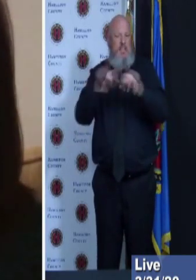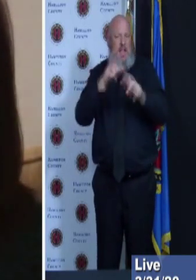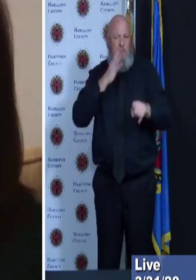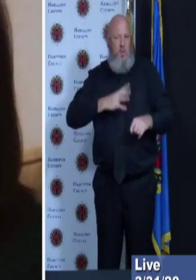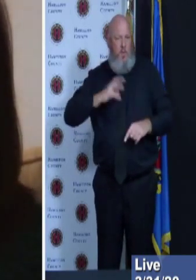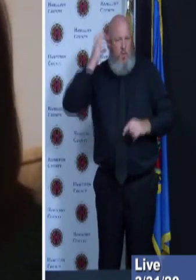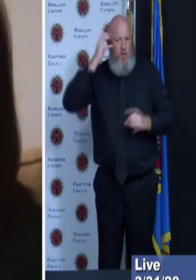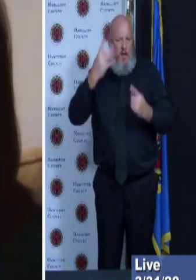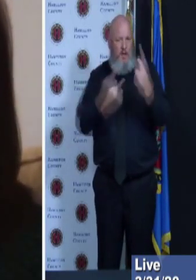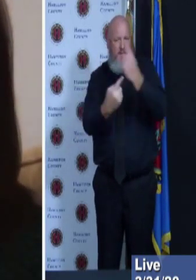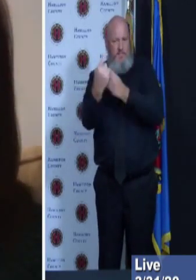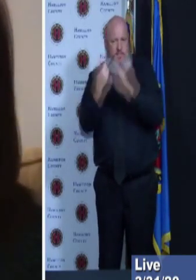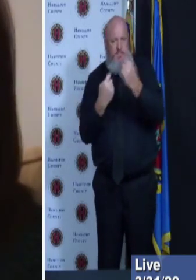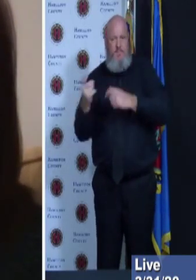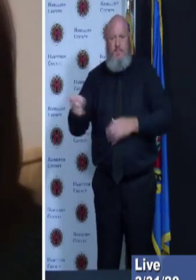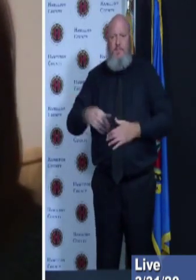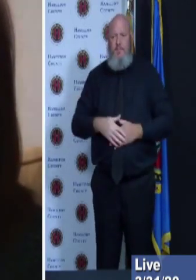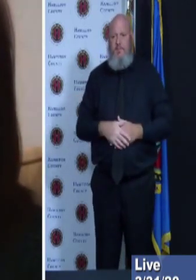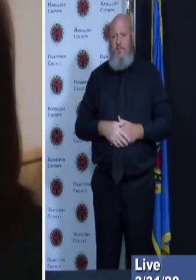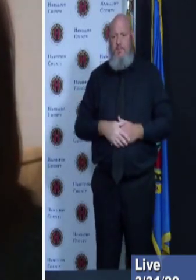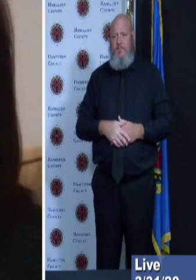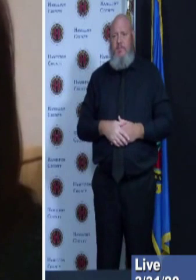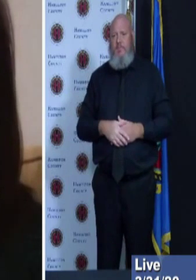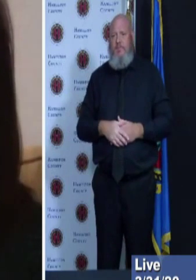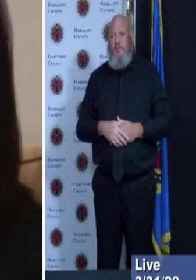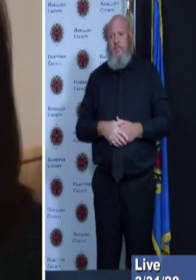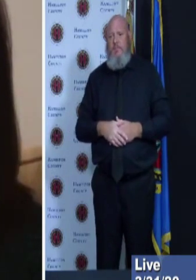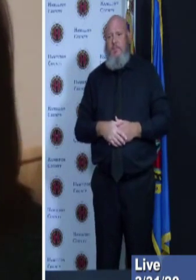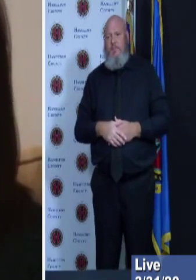passing is the county getting any direct funding or are counties treated